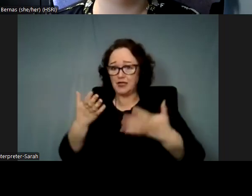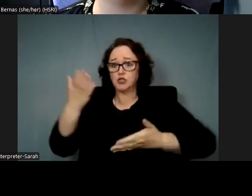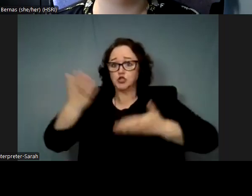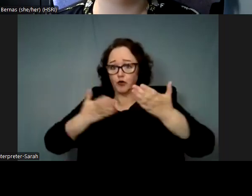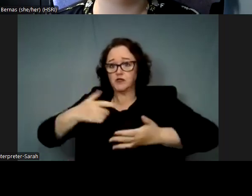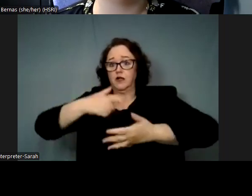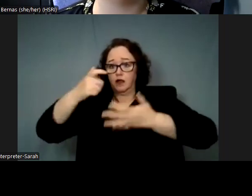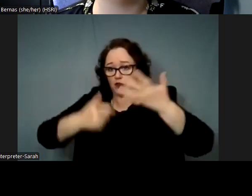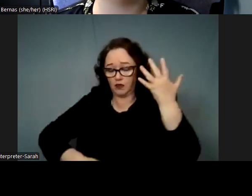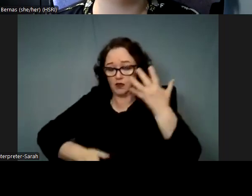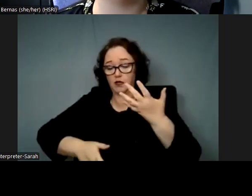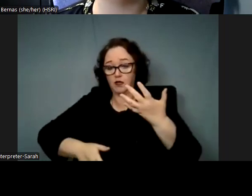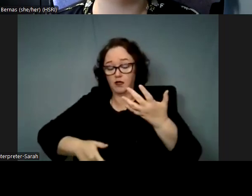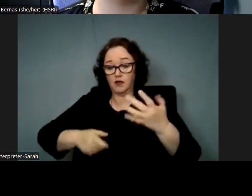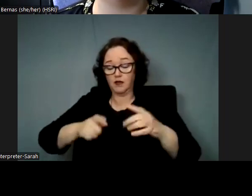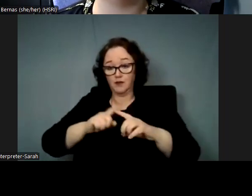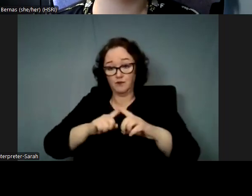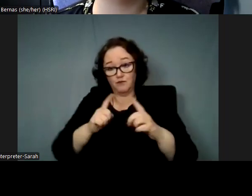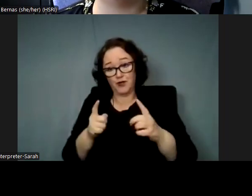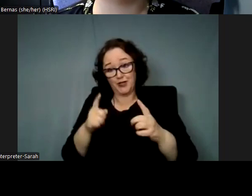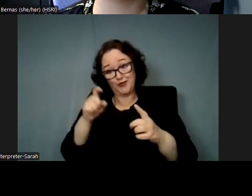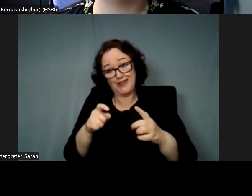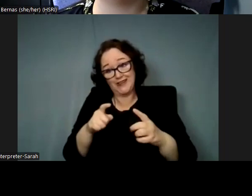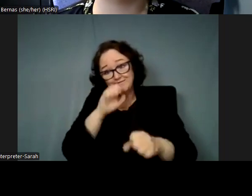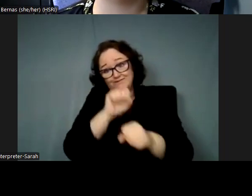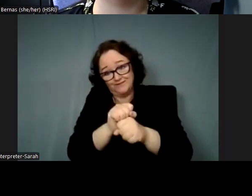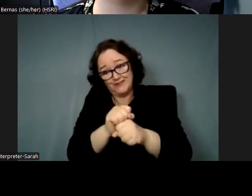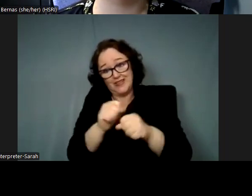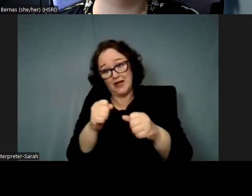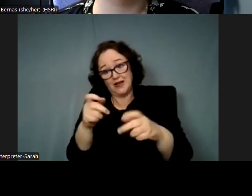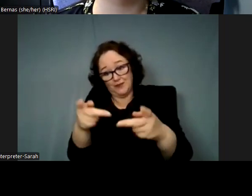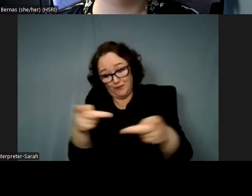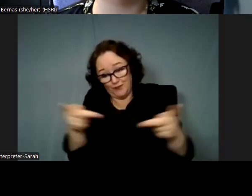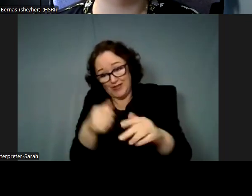other component of housing to be happy, if that makes any sense.